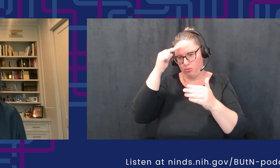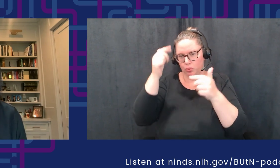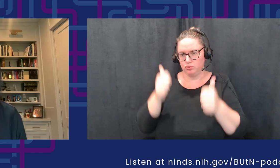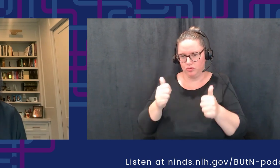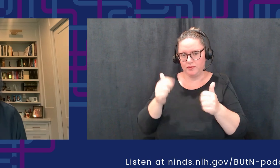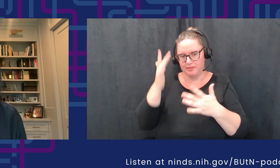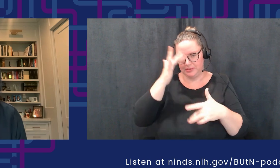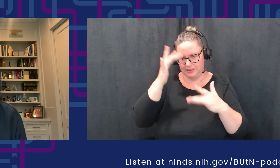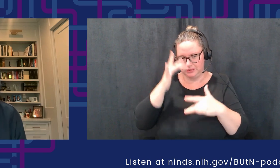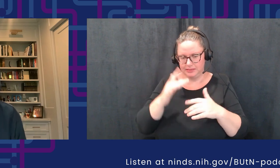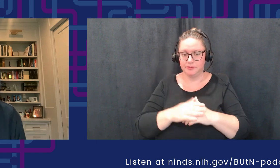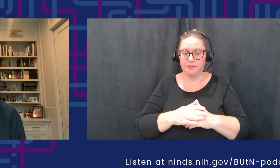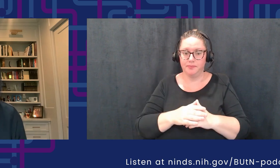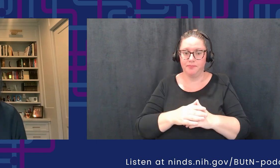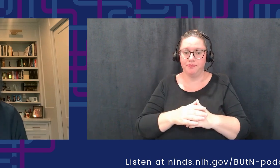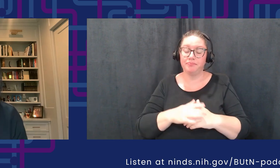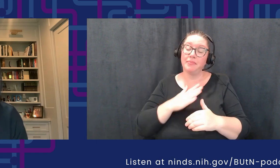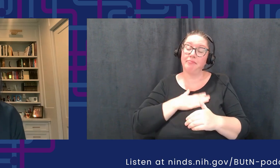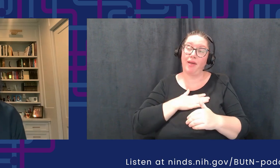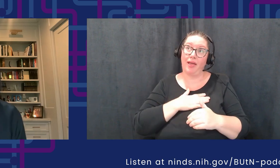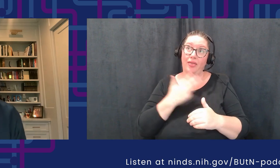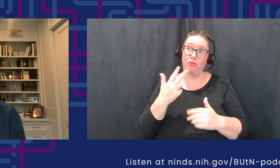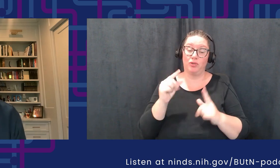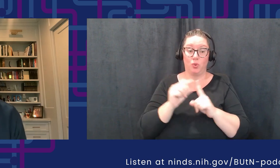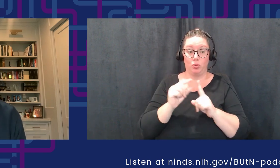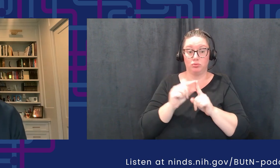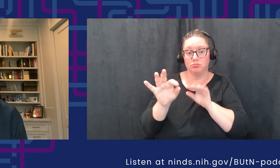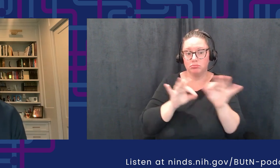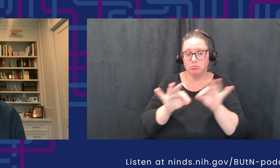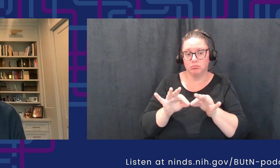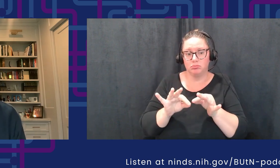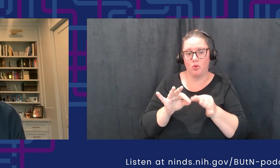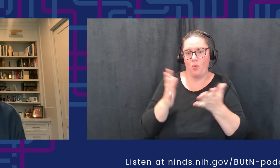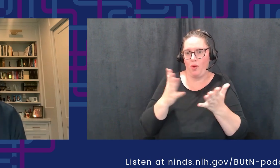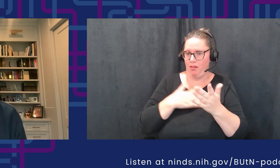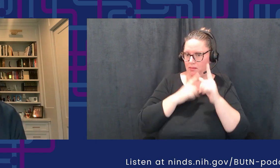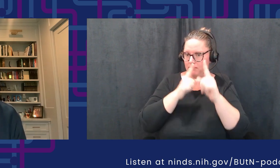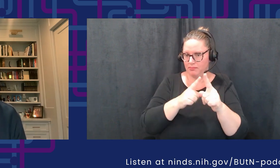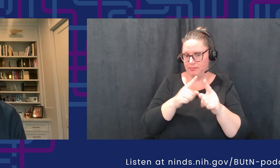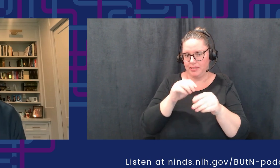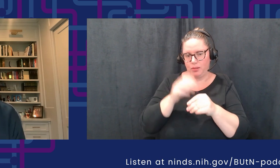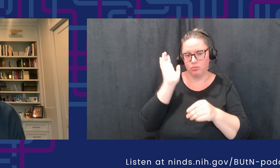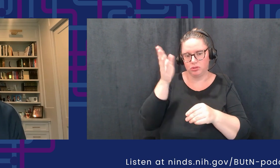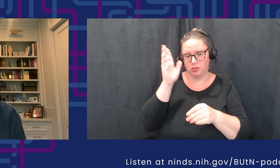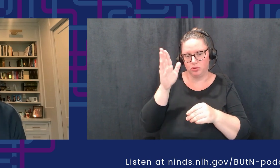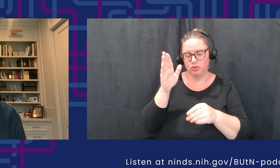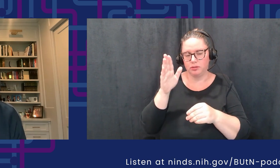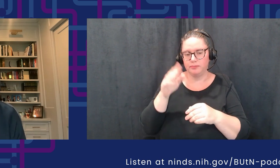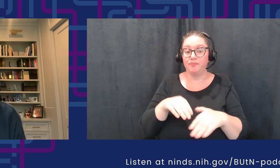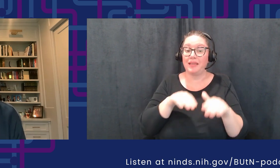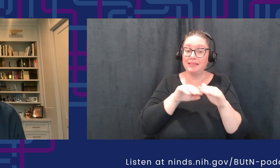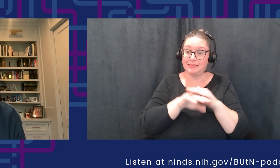So my three words to describe what I aim for in a presentation